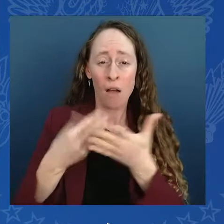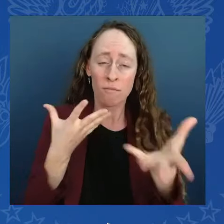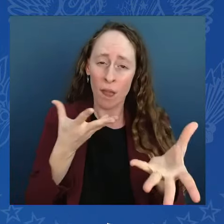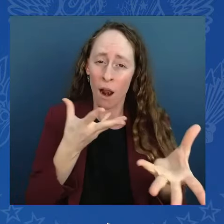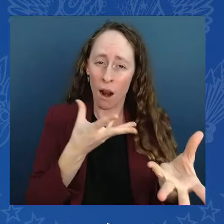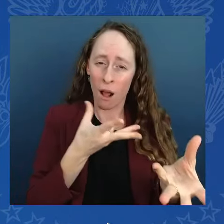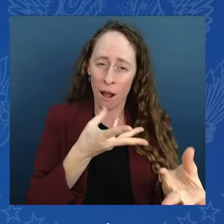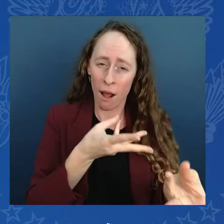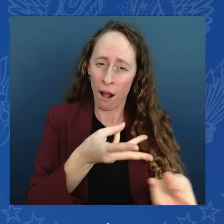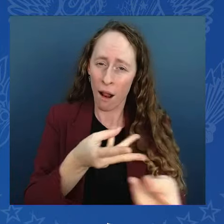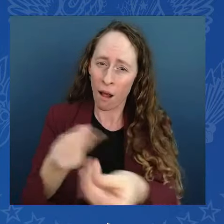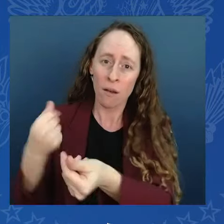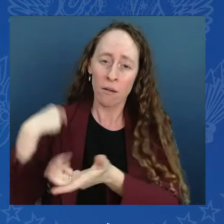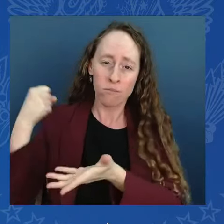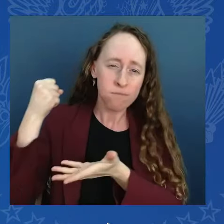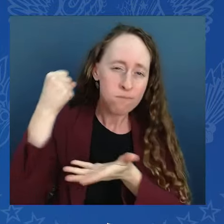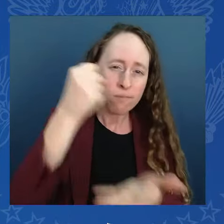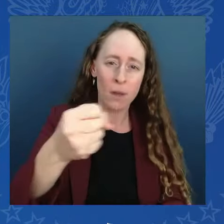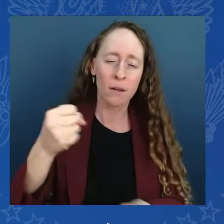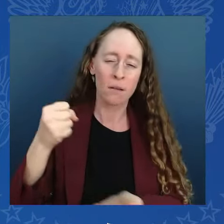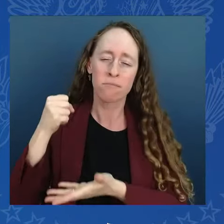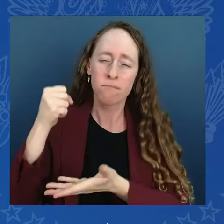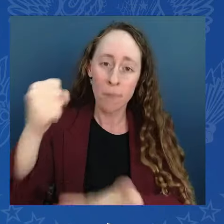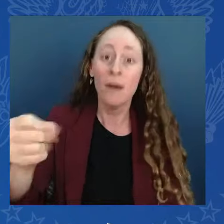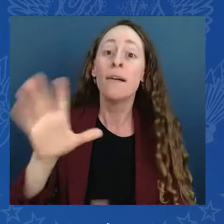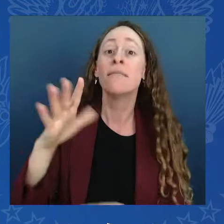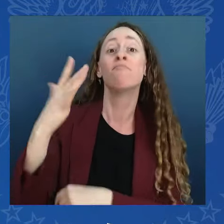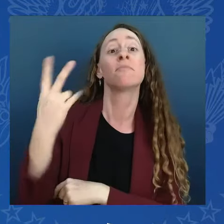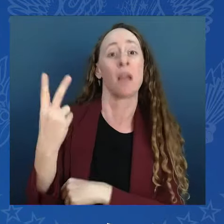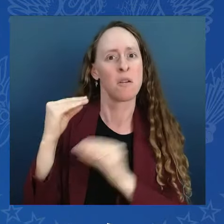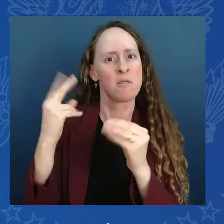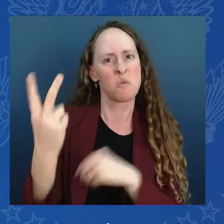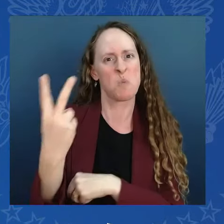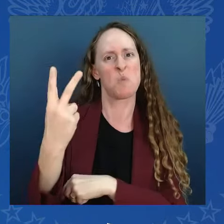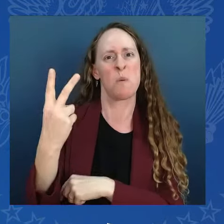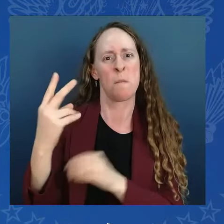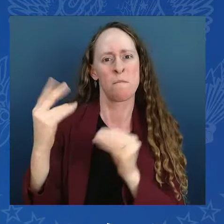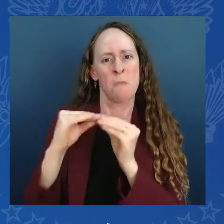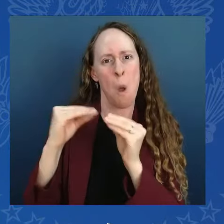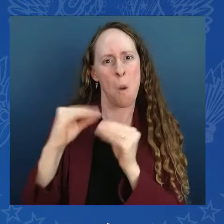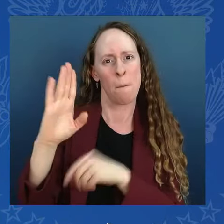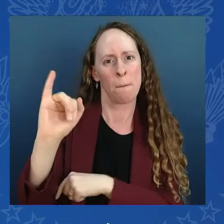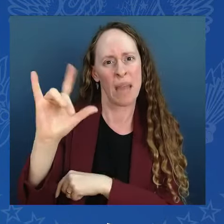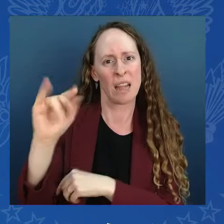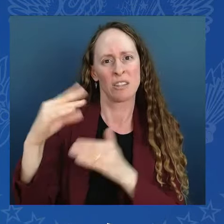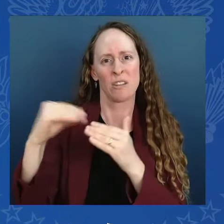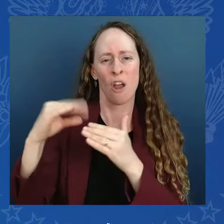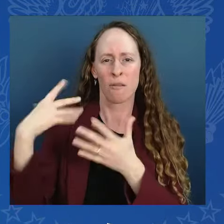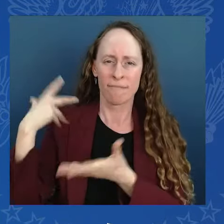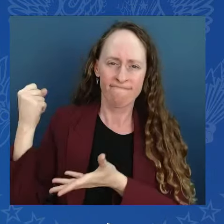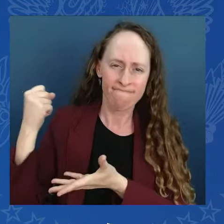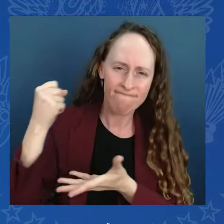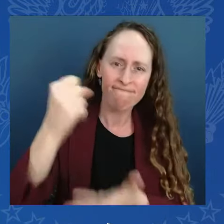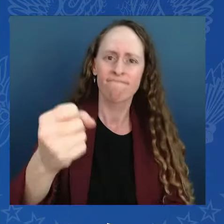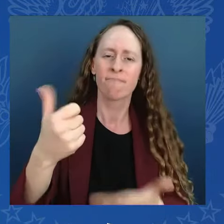in grants to states and local communities to get the job done. It matters.